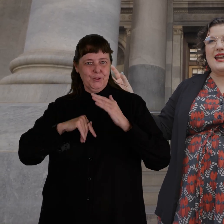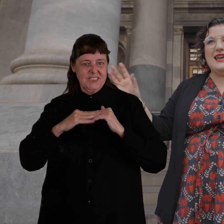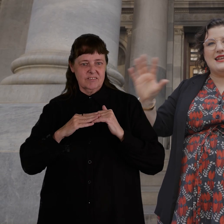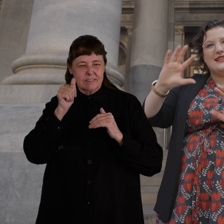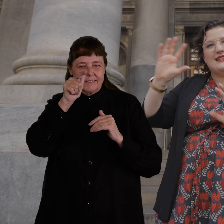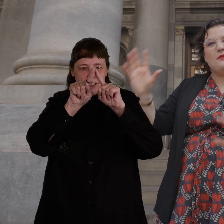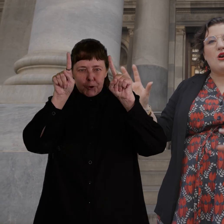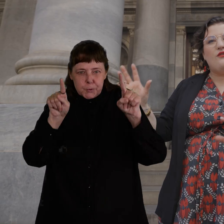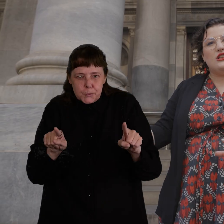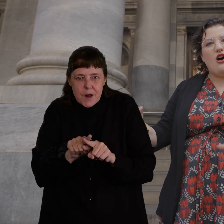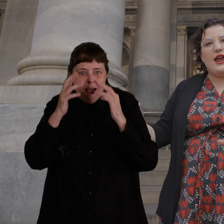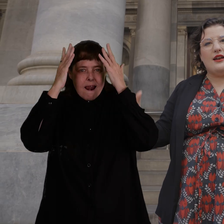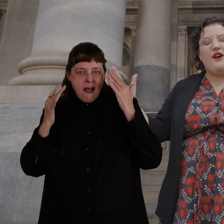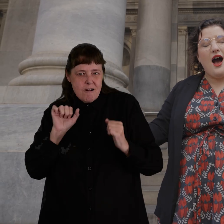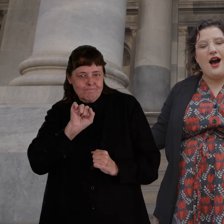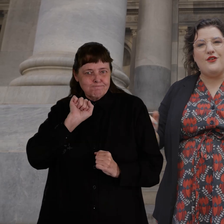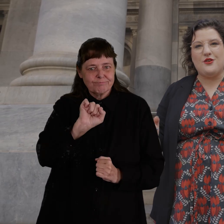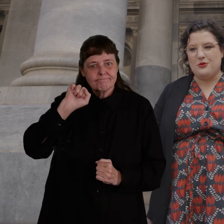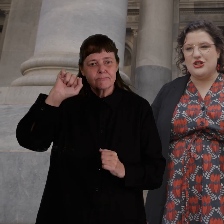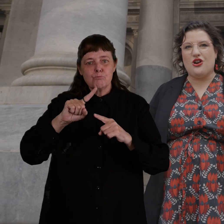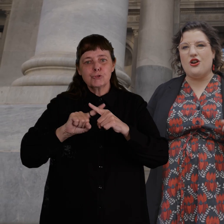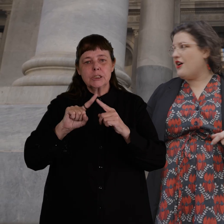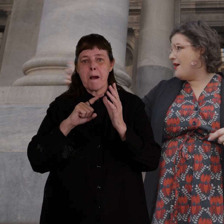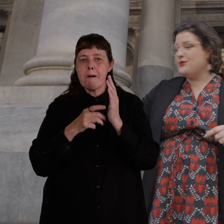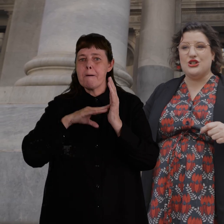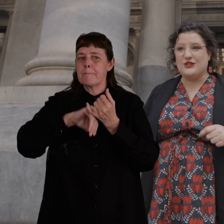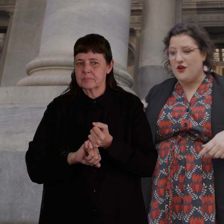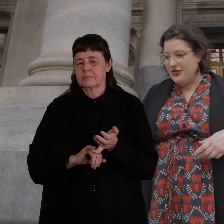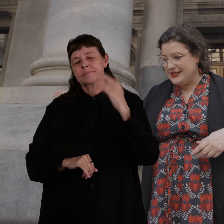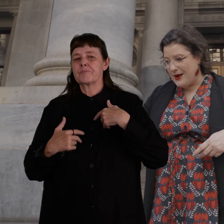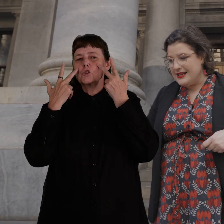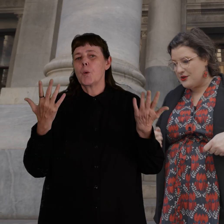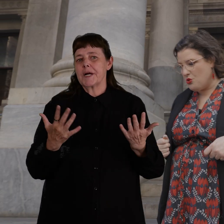and it is a segment of a lion, half of the British cart of arms, which is over this way.